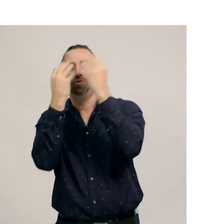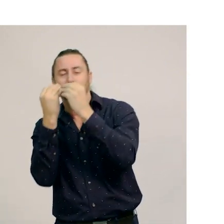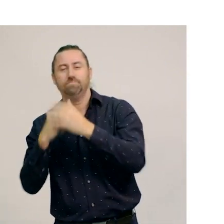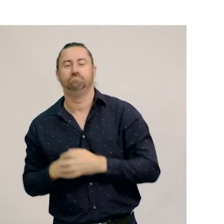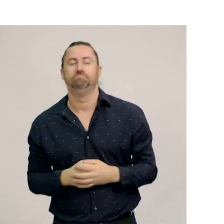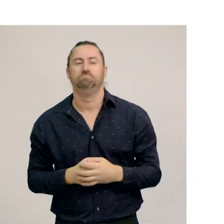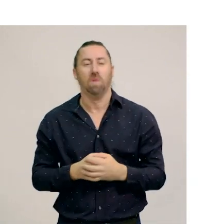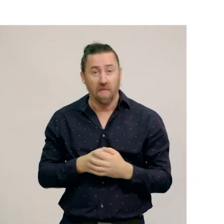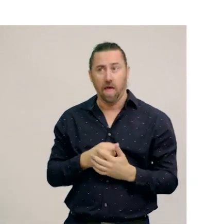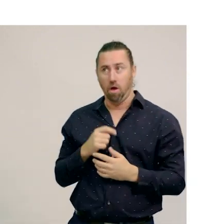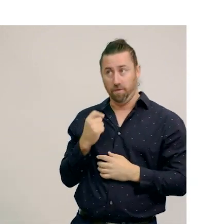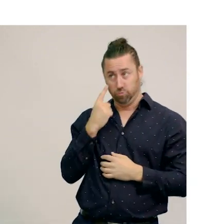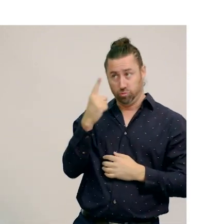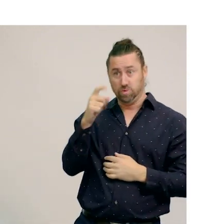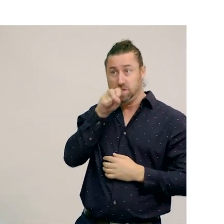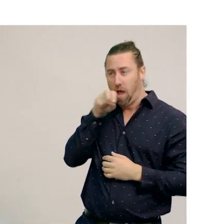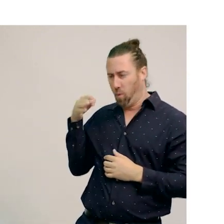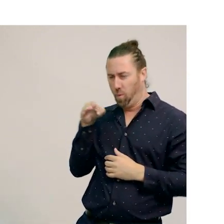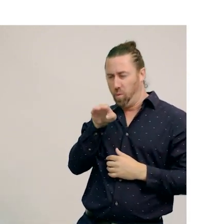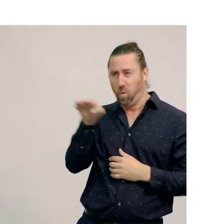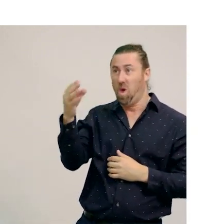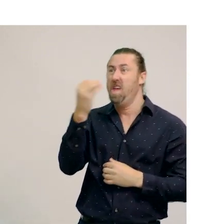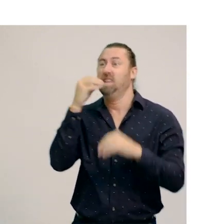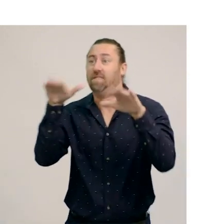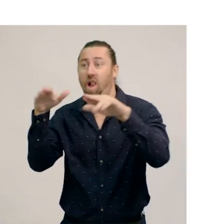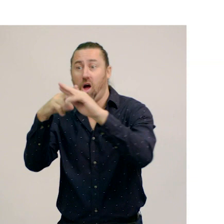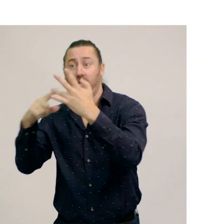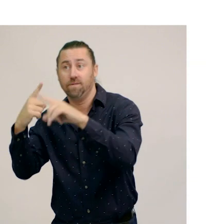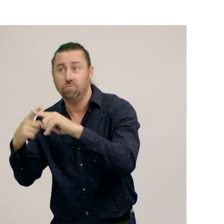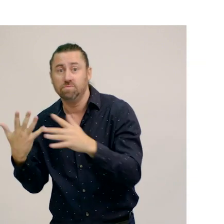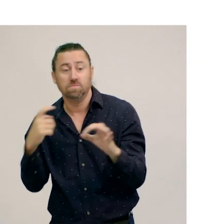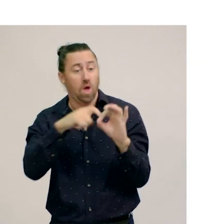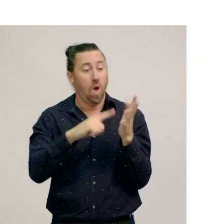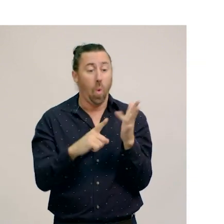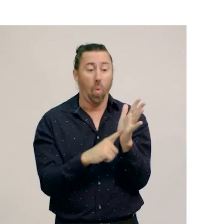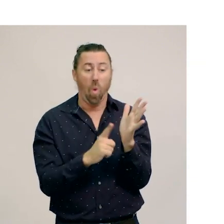Snakes catch and eat flying foxes, and quolls catch and eat moths.